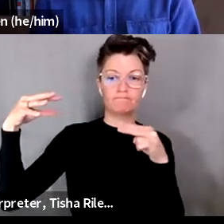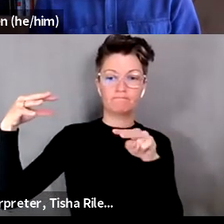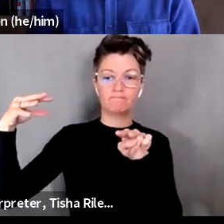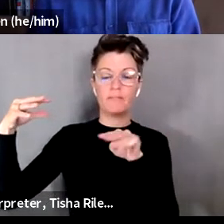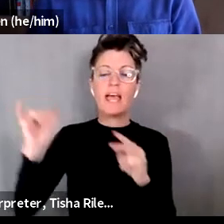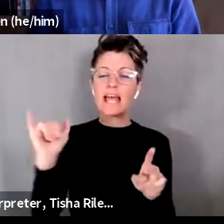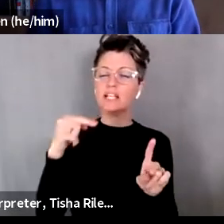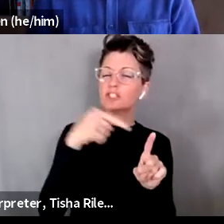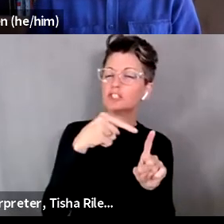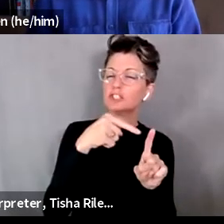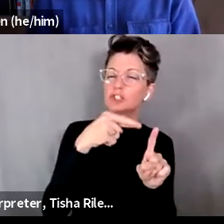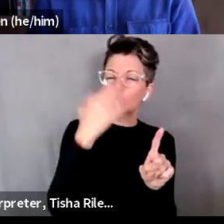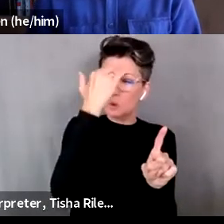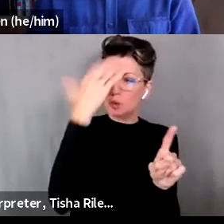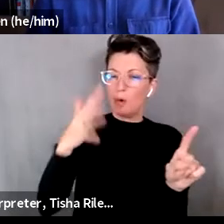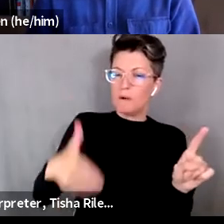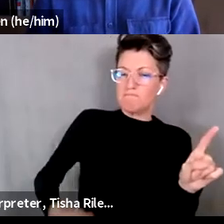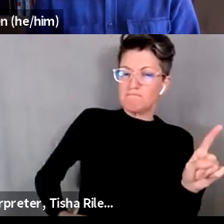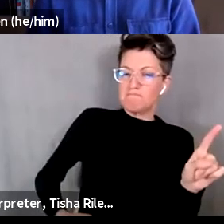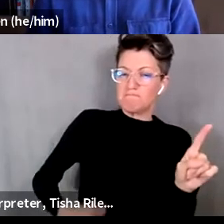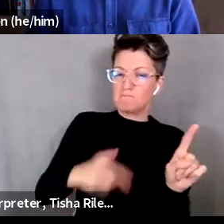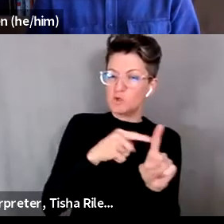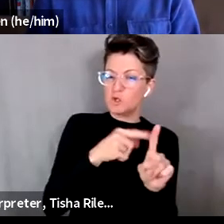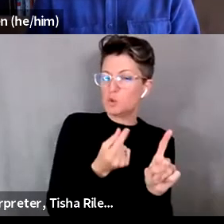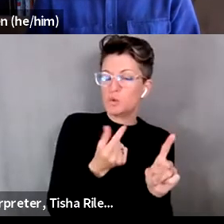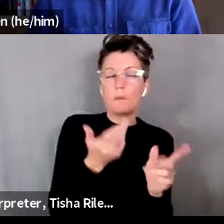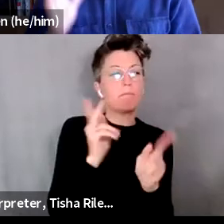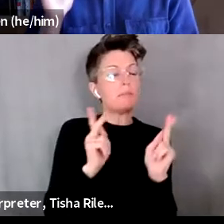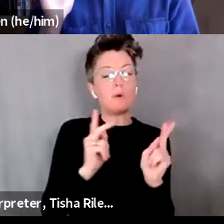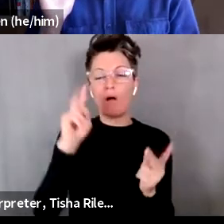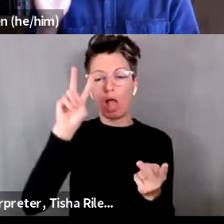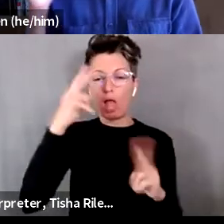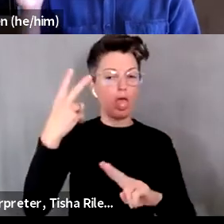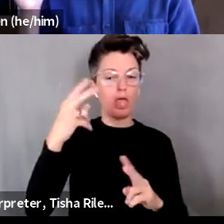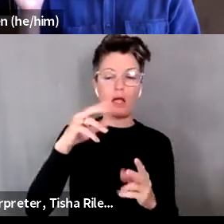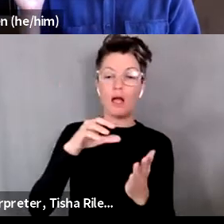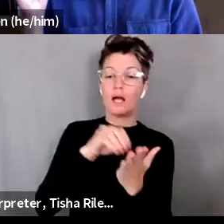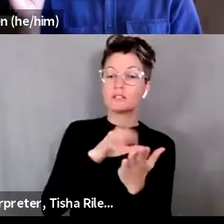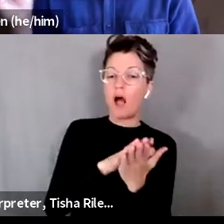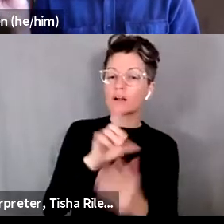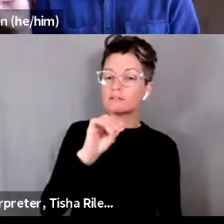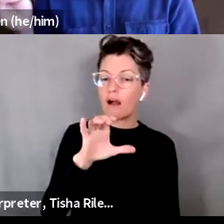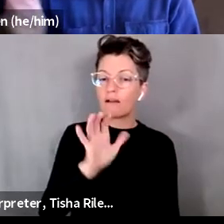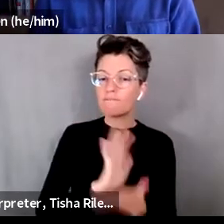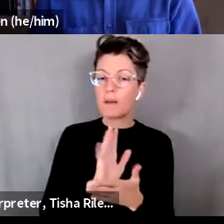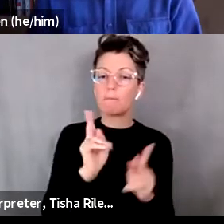and I feel like it's a, a common misunderstanding about documentary film that you just show up and you turn on the camera and you see what happens.